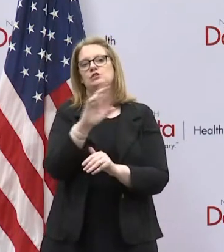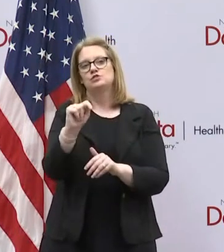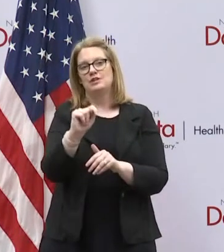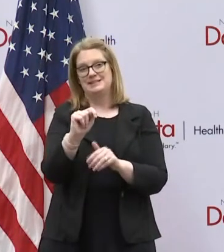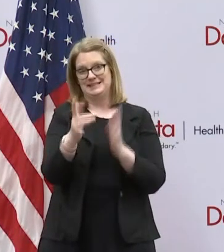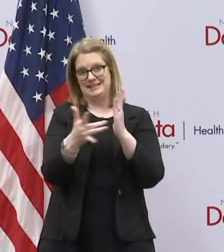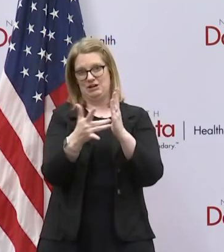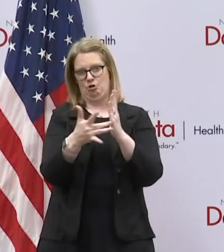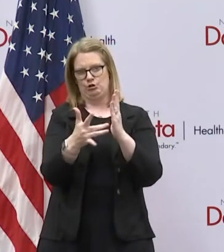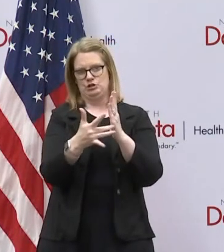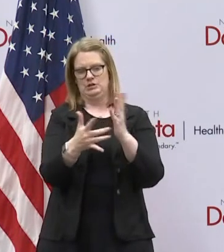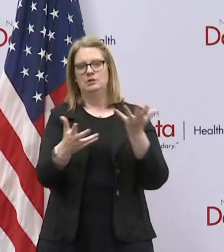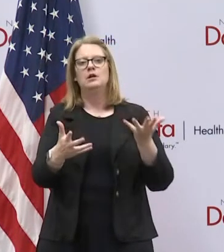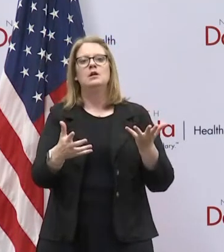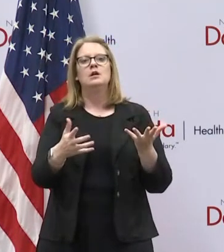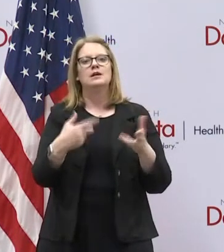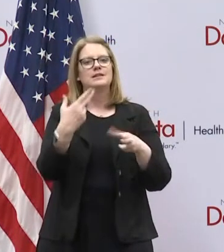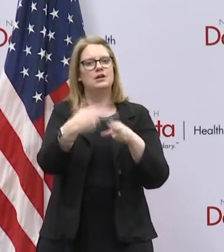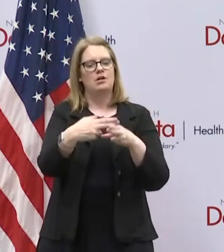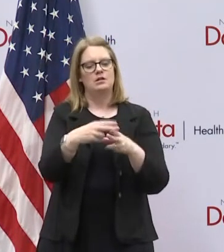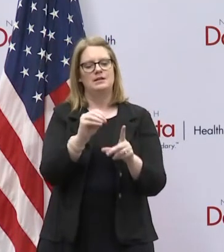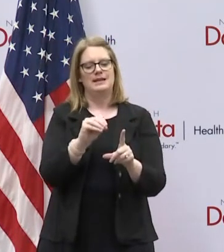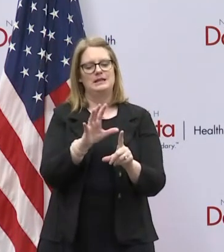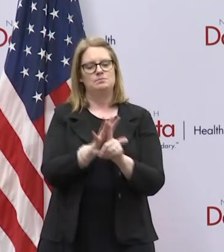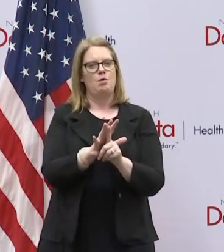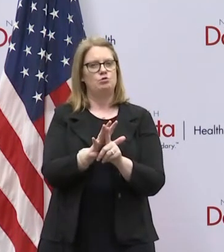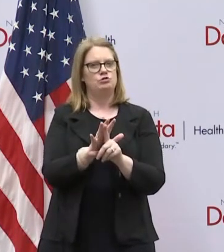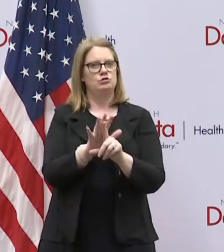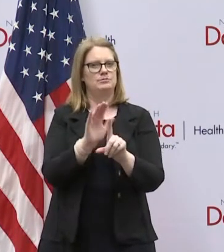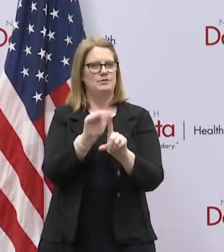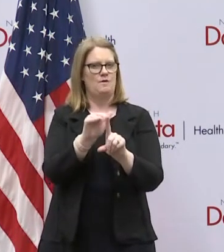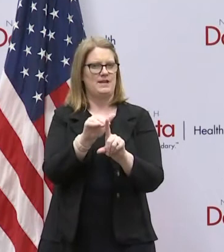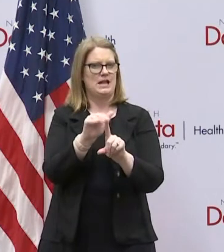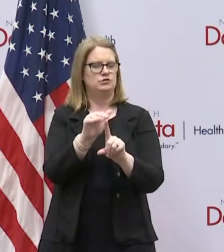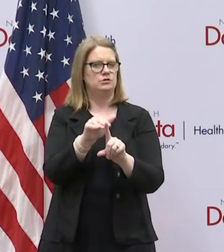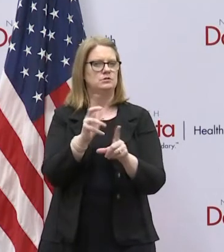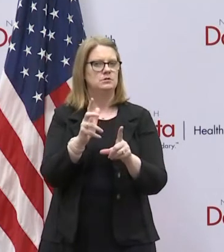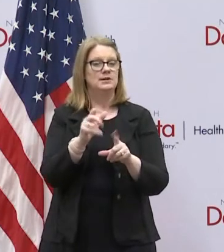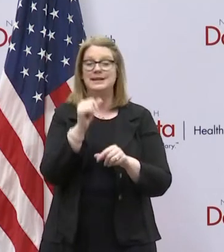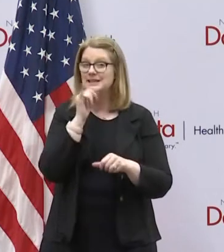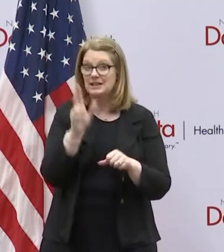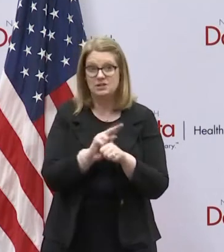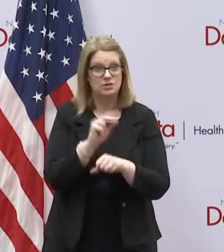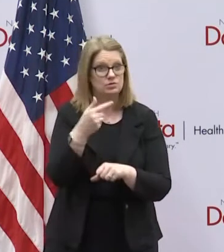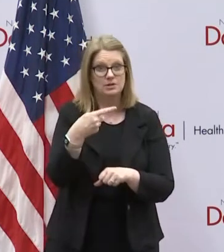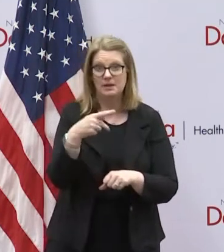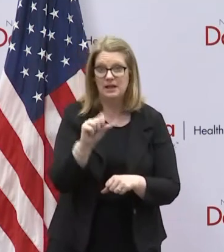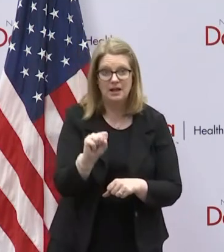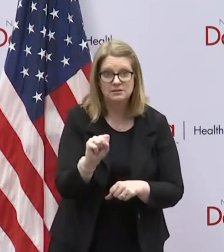JOINED FORCES, THEY'VE CREATED A NEW CONTACT TRACING TECHNOLOGY,